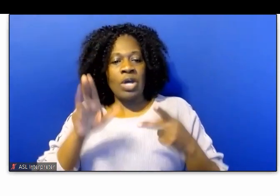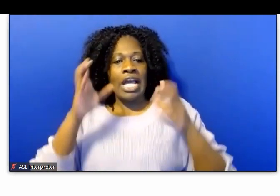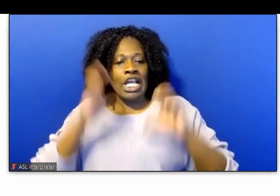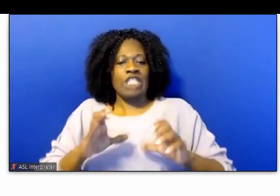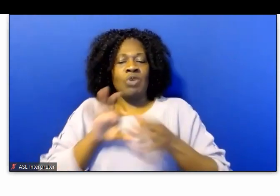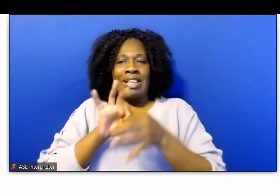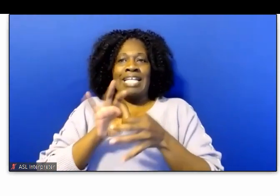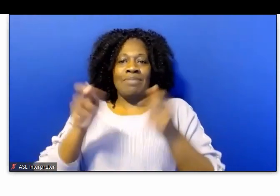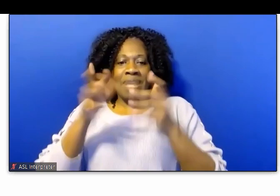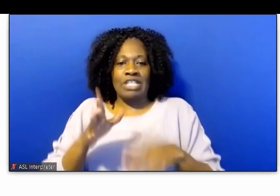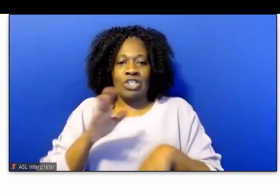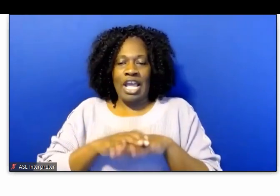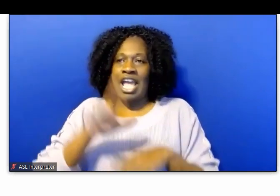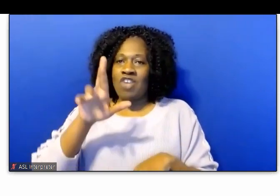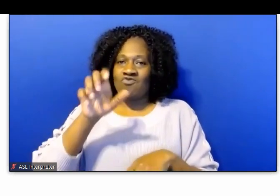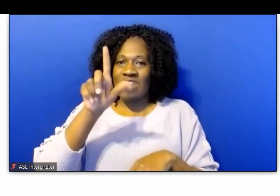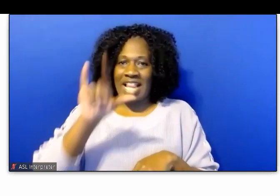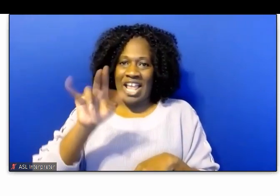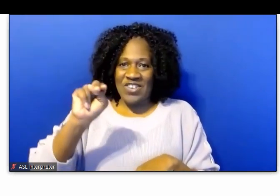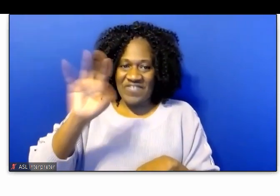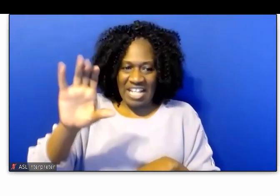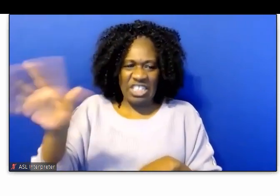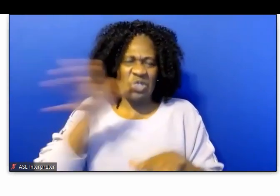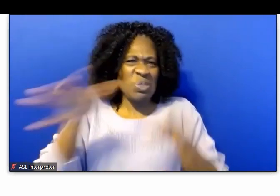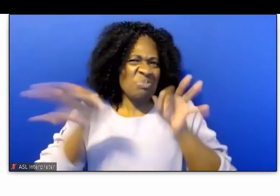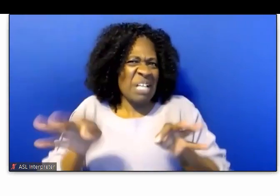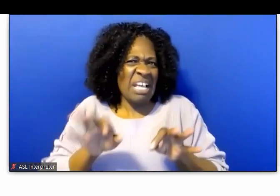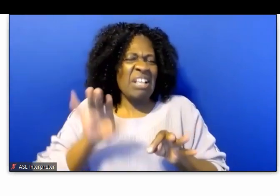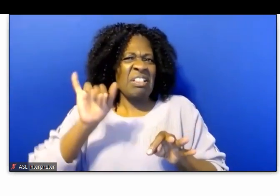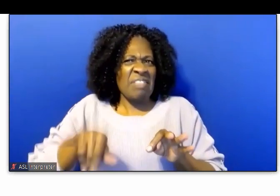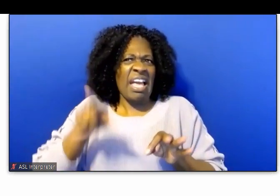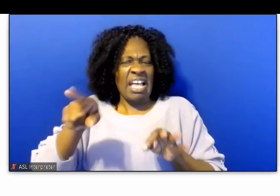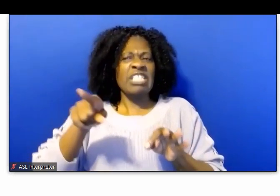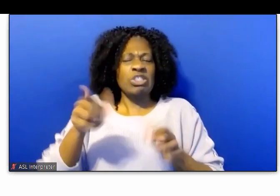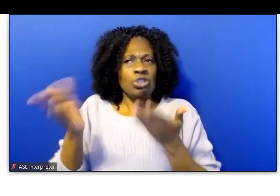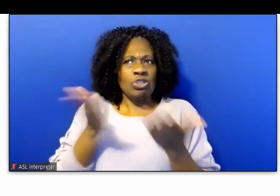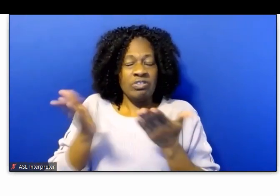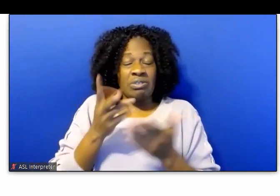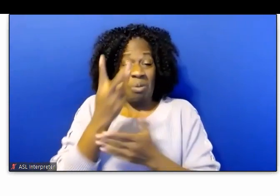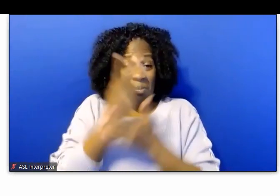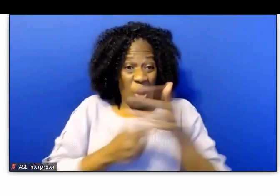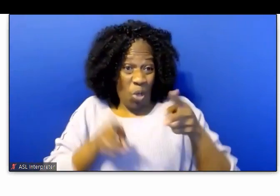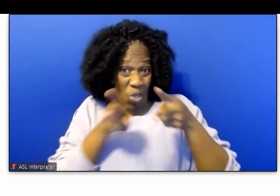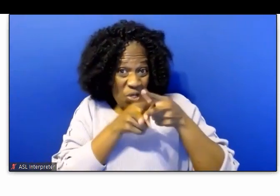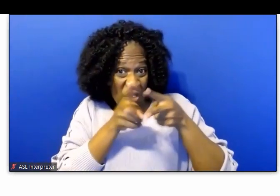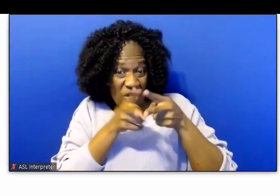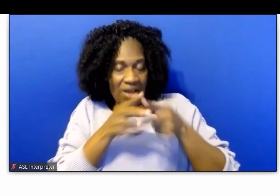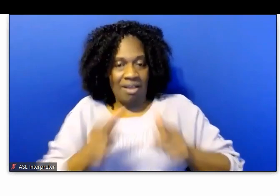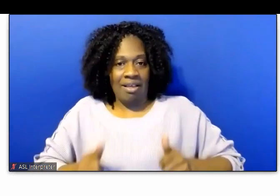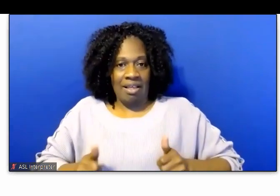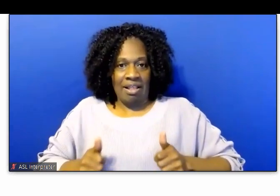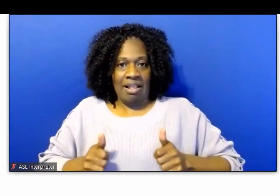and she's going to be explaining that service. Both Philip and Bola live with hearing loss.